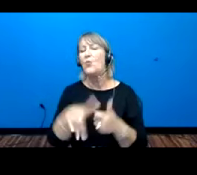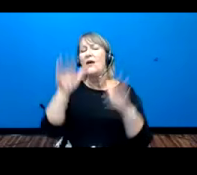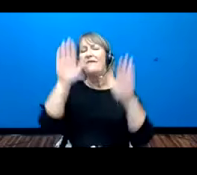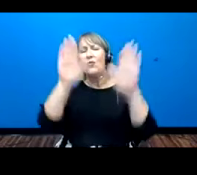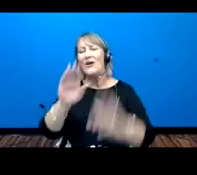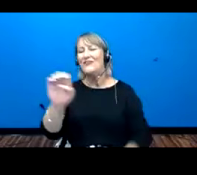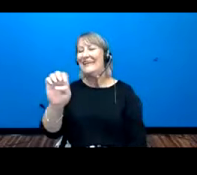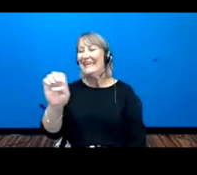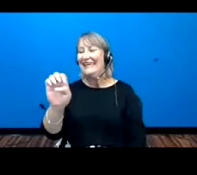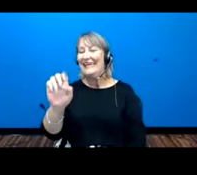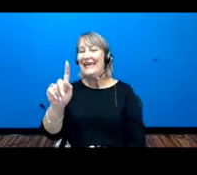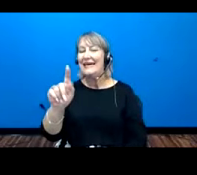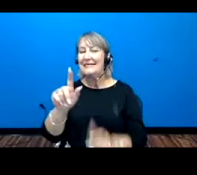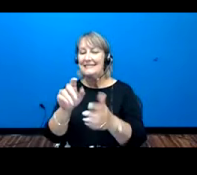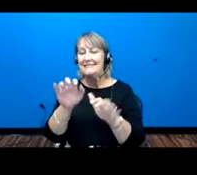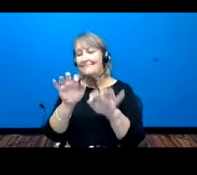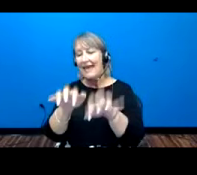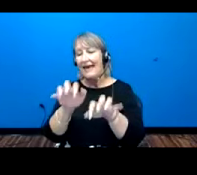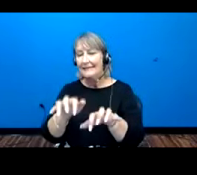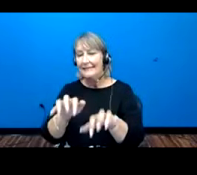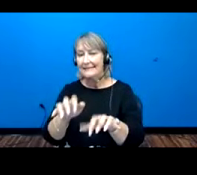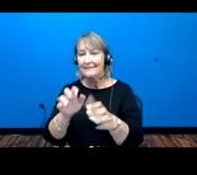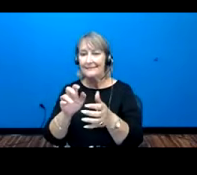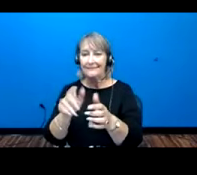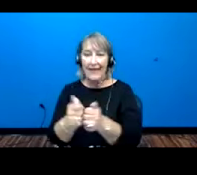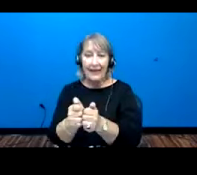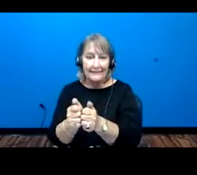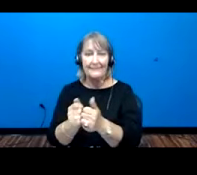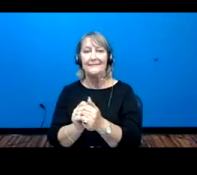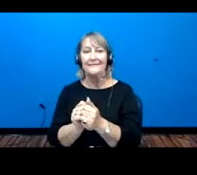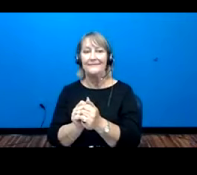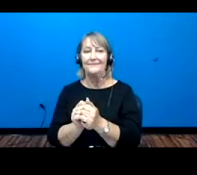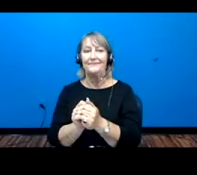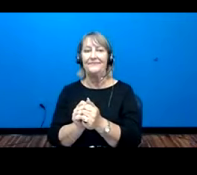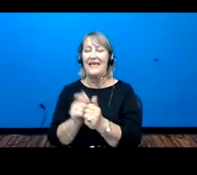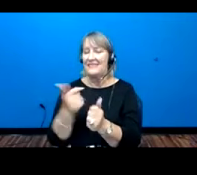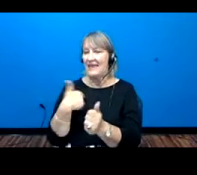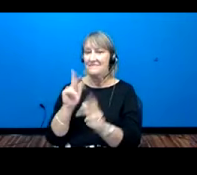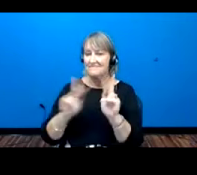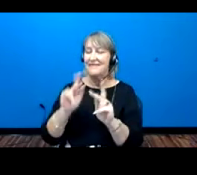that produces multiple formats, once again, making sure that folks can get access to the information